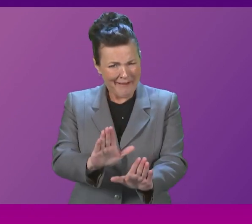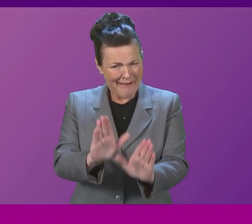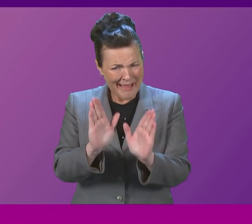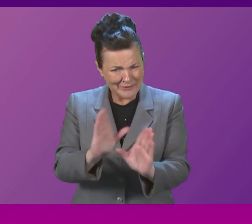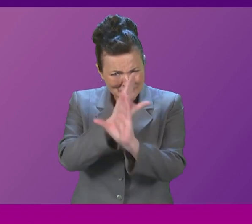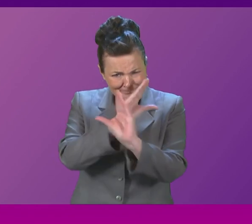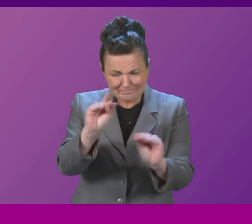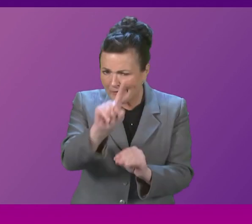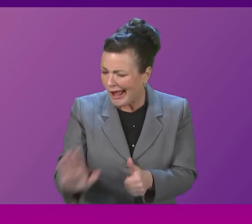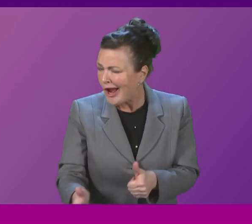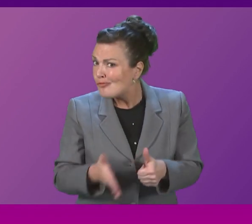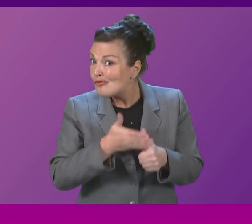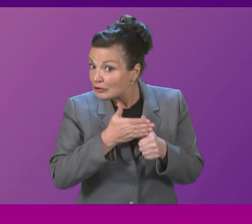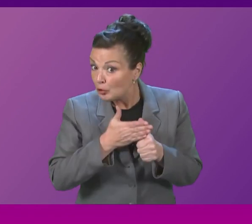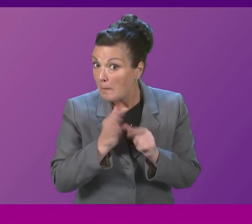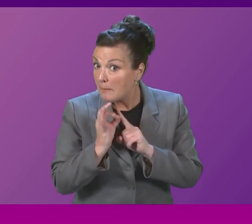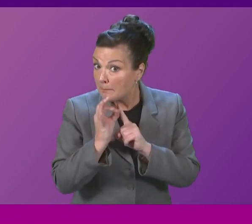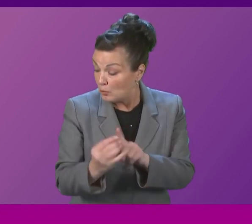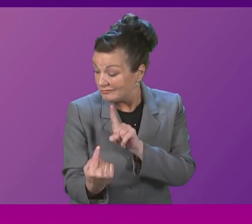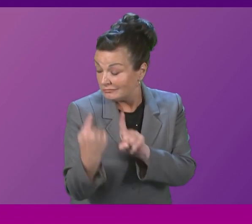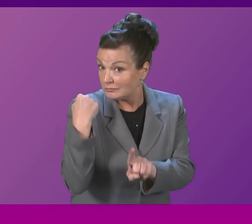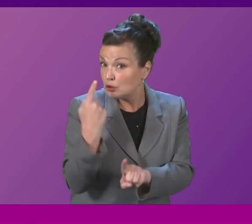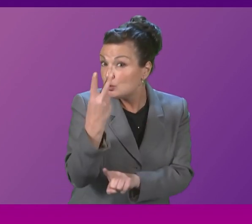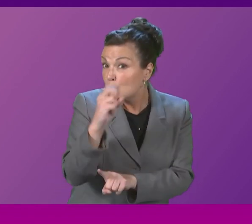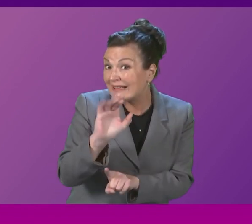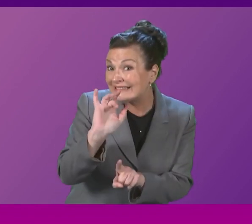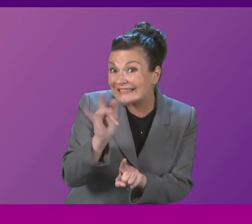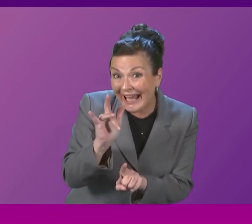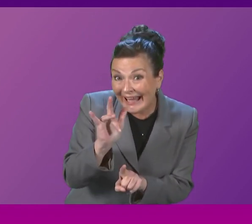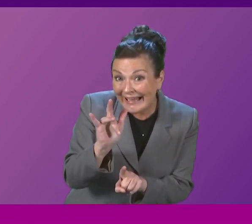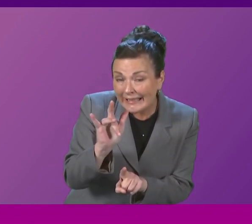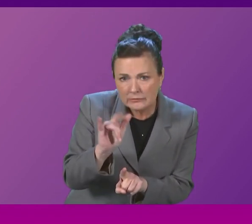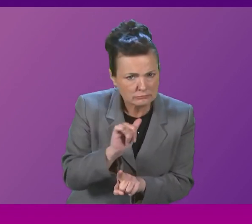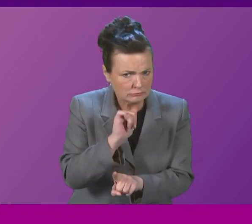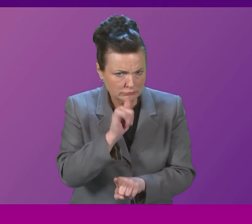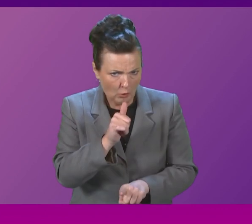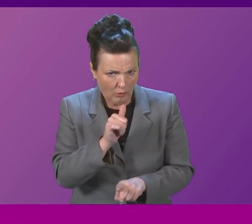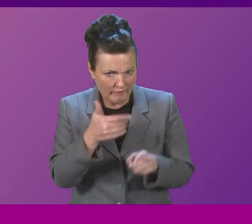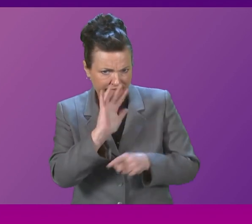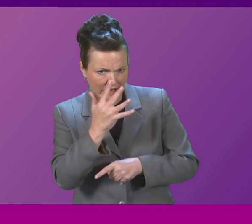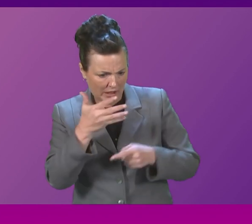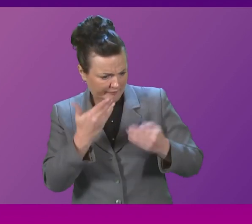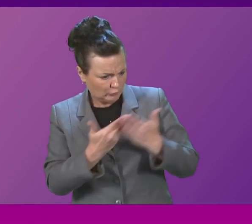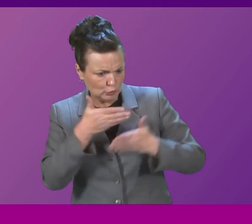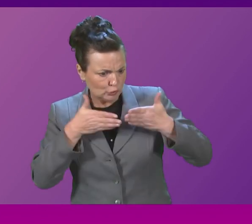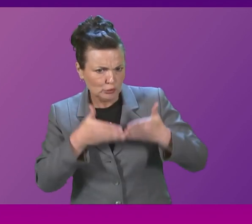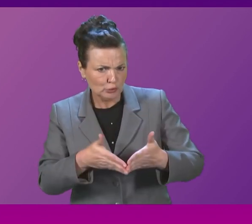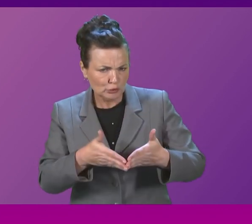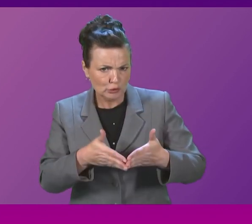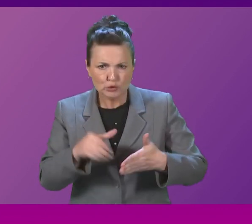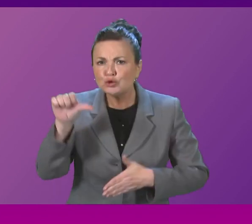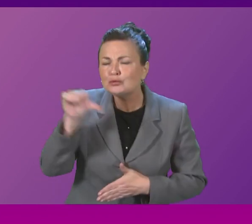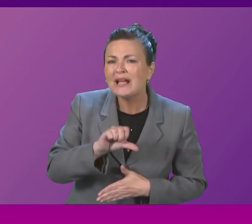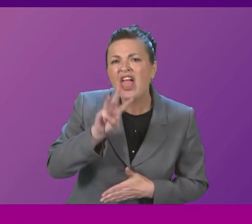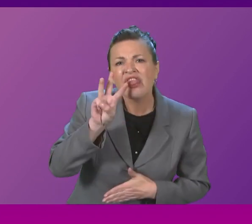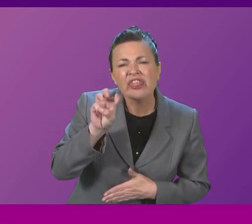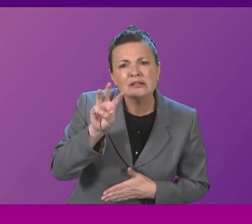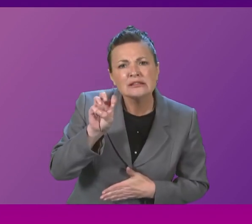original proposal, back in 2010, was not for five new vessels; it was actually for 13 new